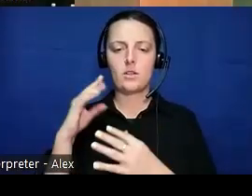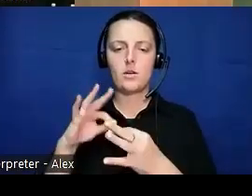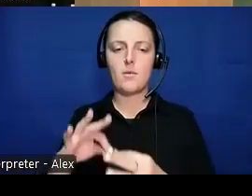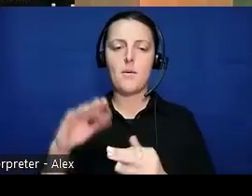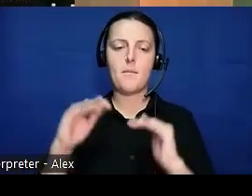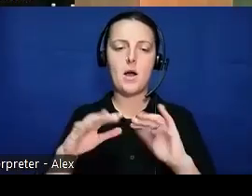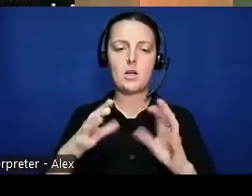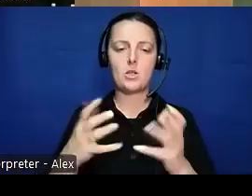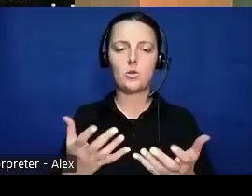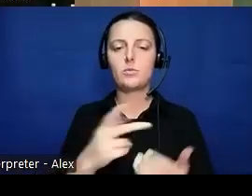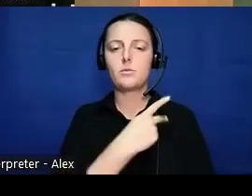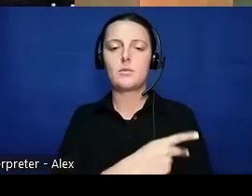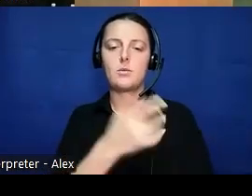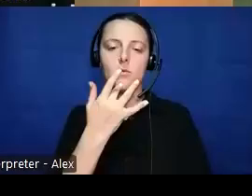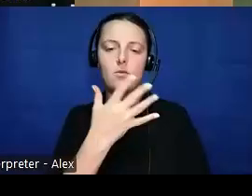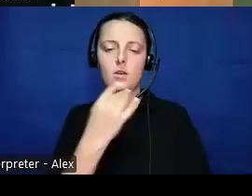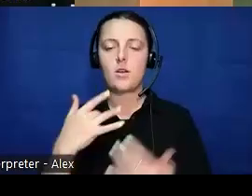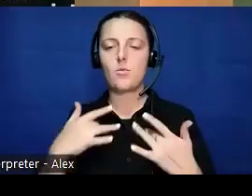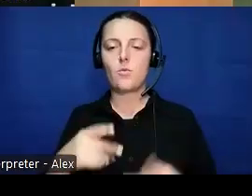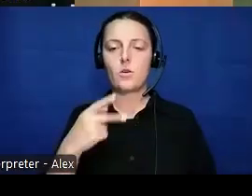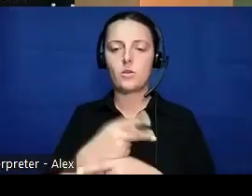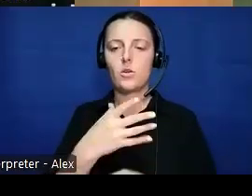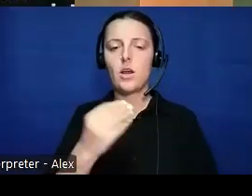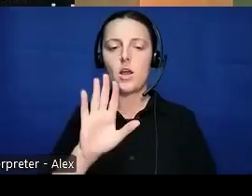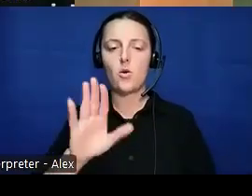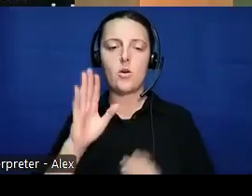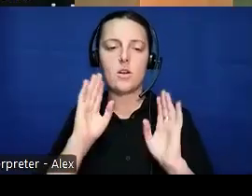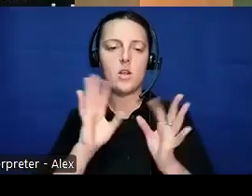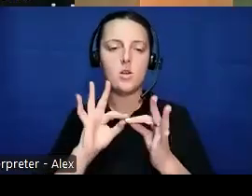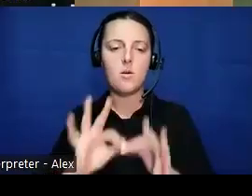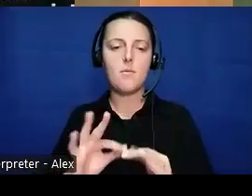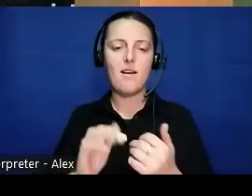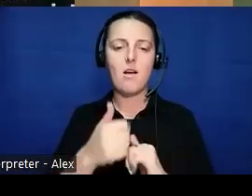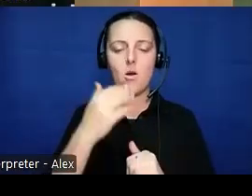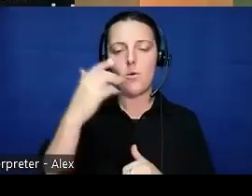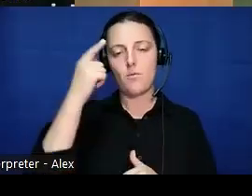and your attention to how mental health and social care are often sidelined in our systems.